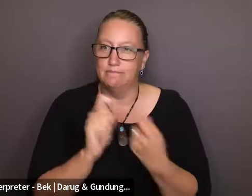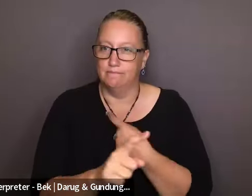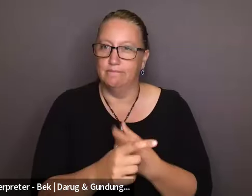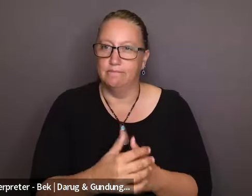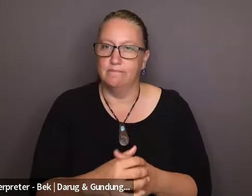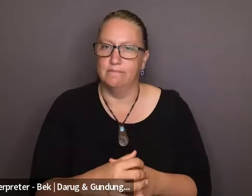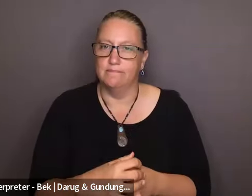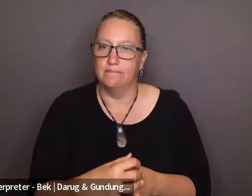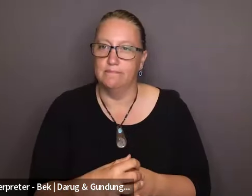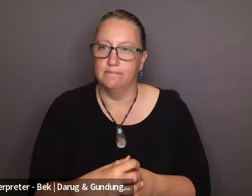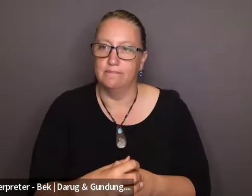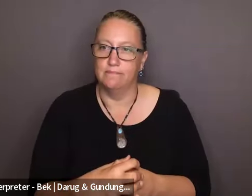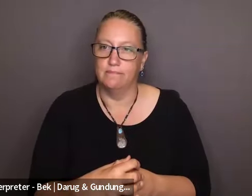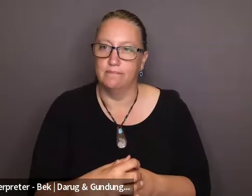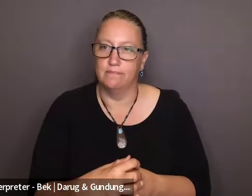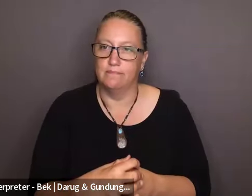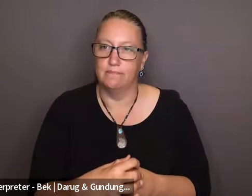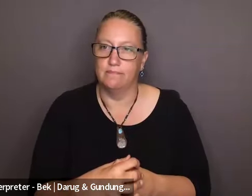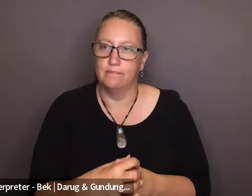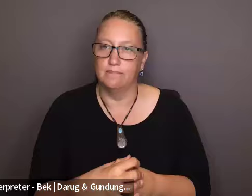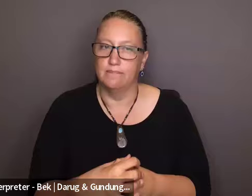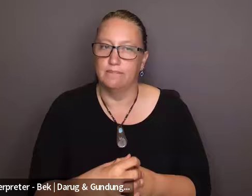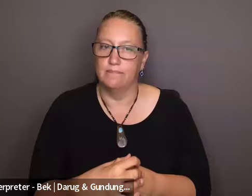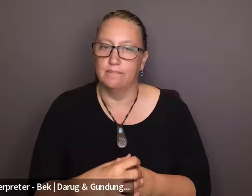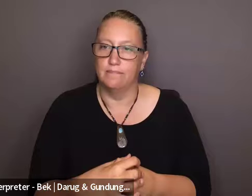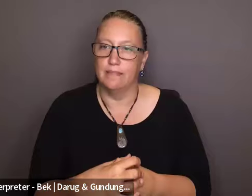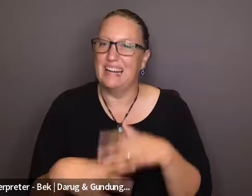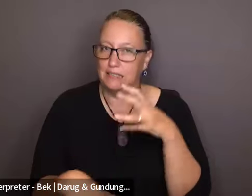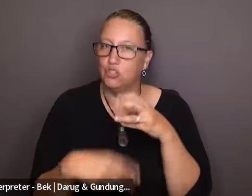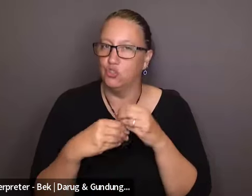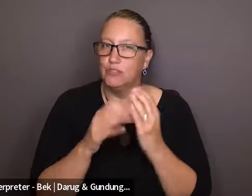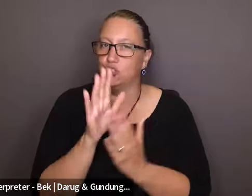We might continue, Jess . Perhaps if you could just